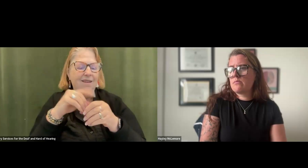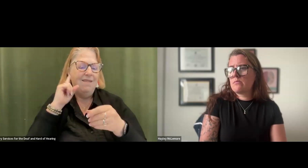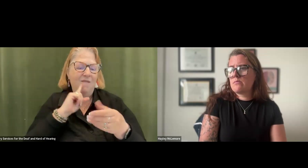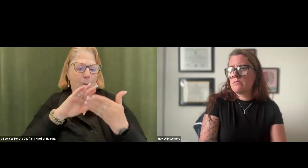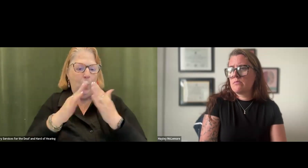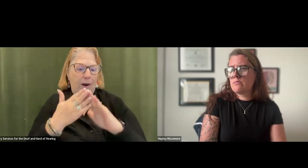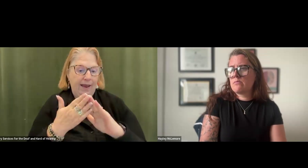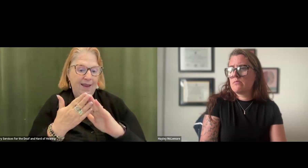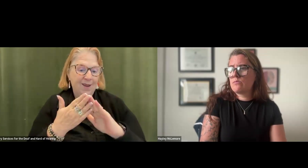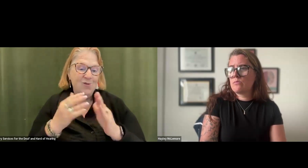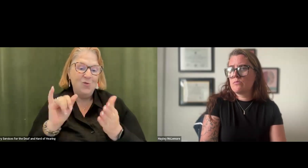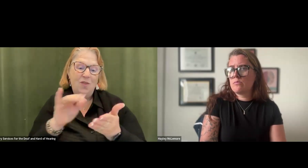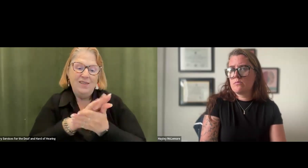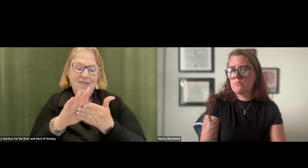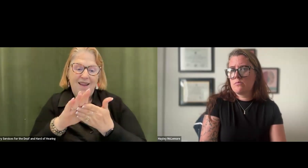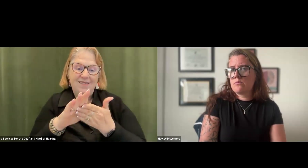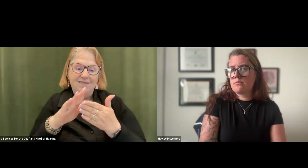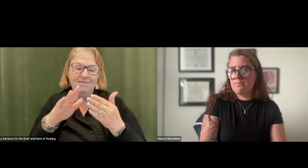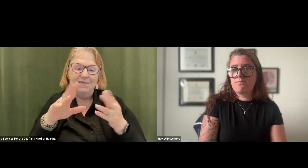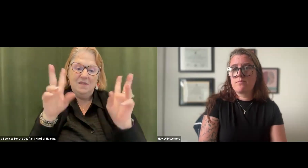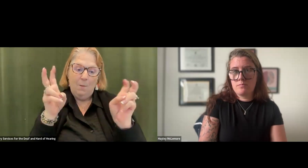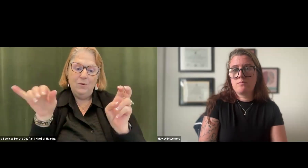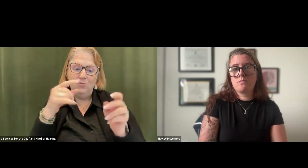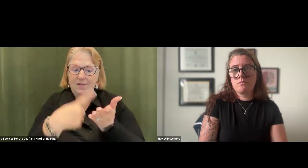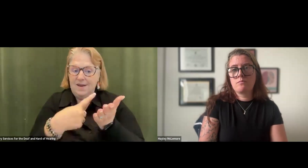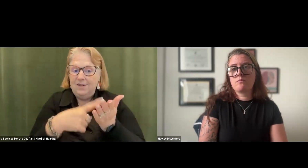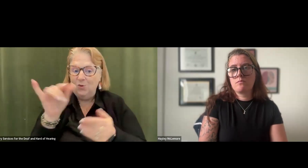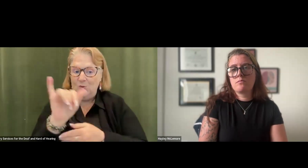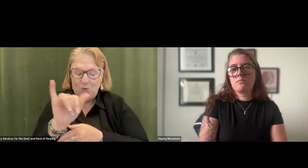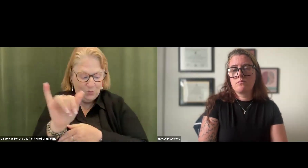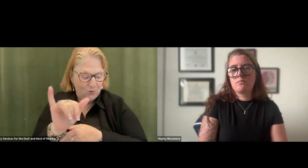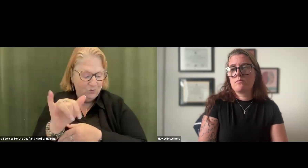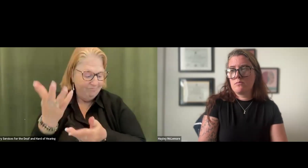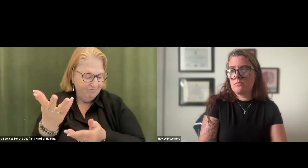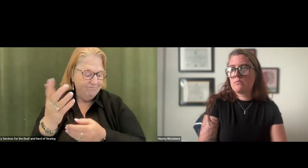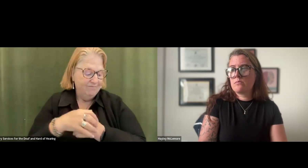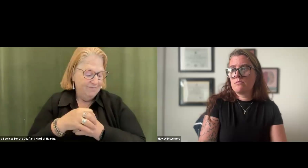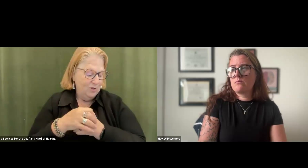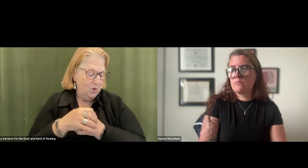in mental health for the Deaf community. So I think that that's gonna be a great topic for us to discuss, as well.